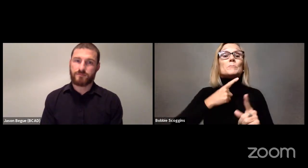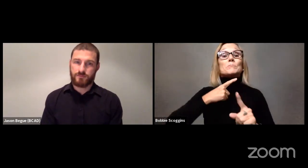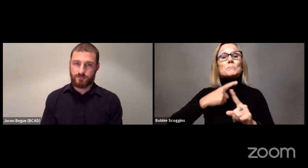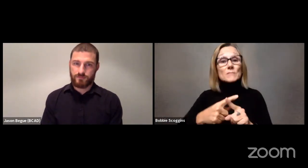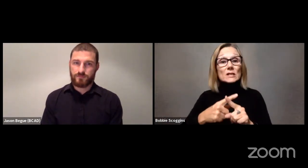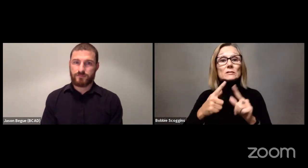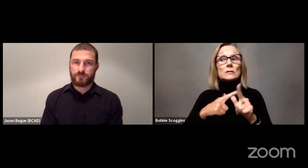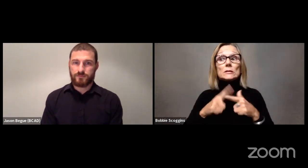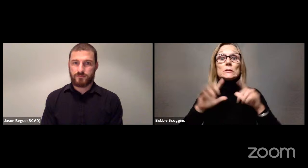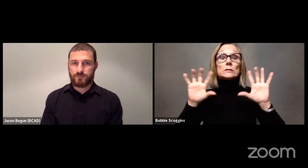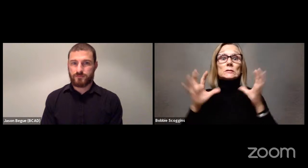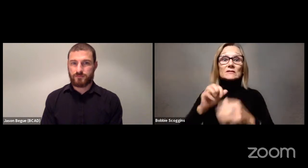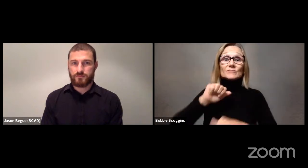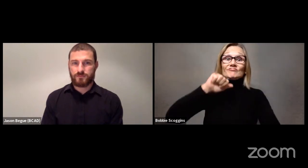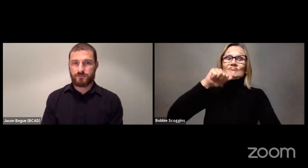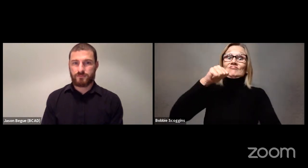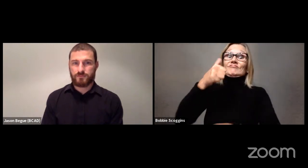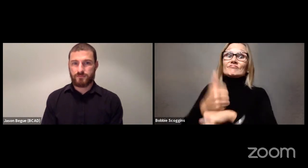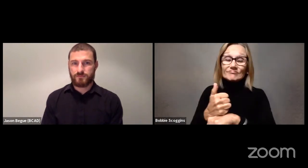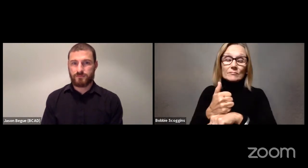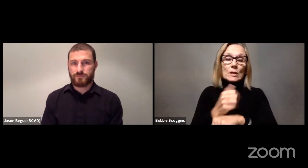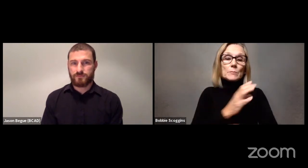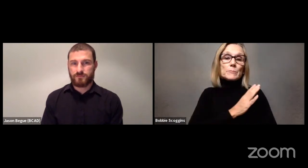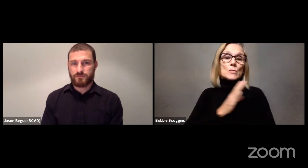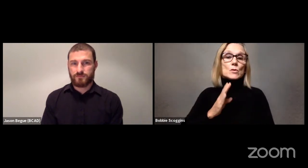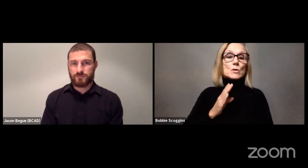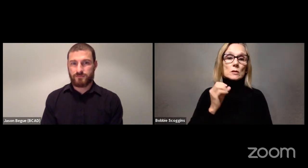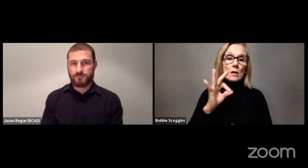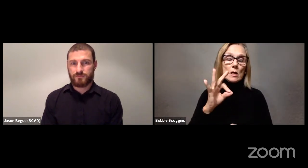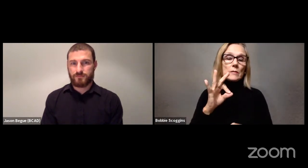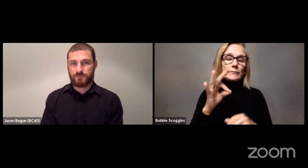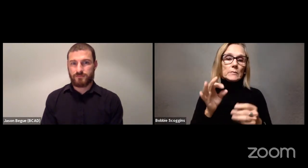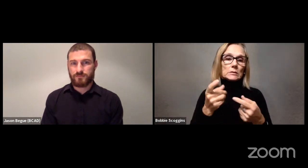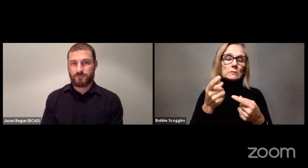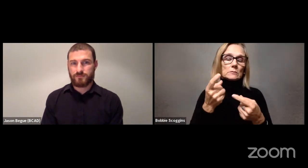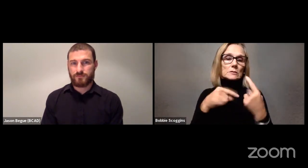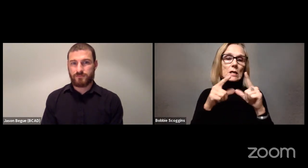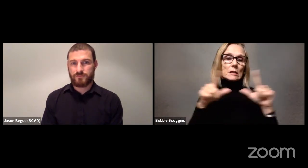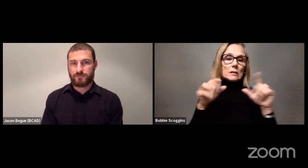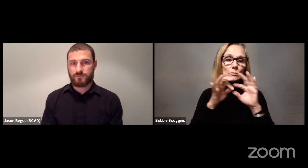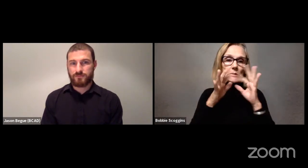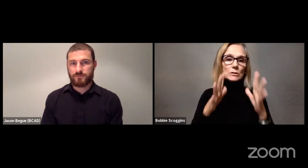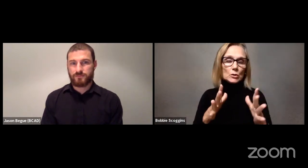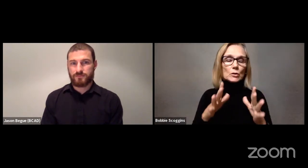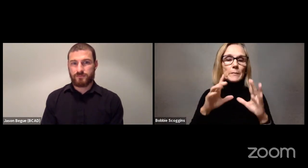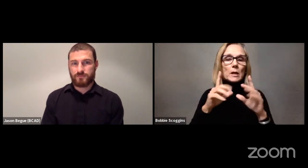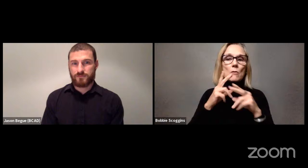involvement. This was drafted and became law, but it was ‑‑ and it formally established